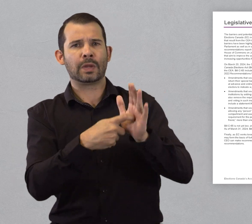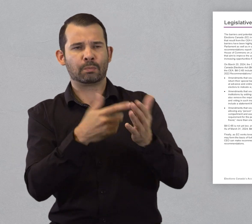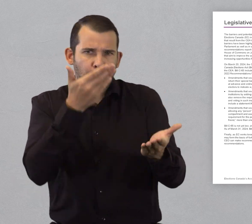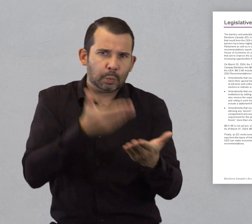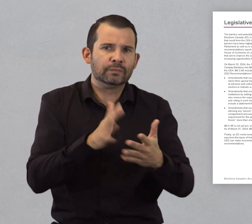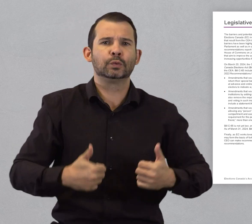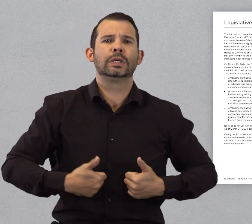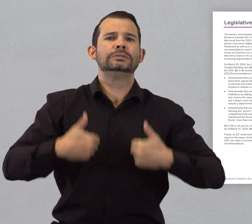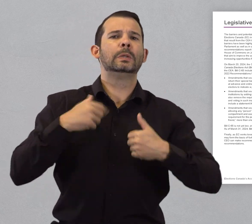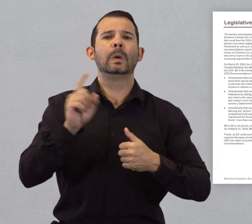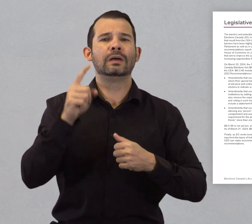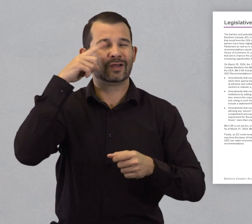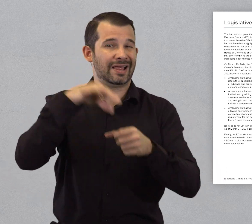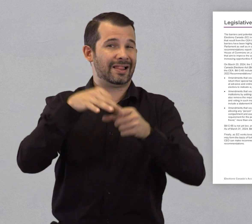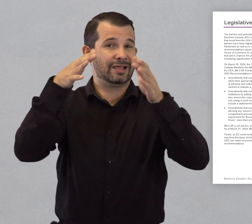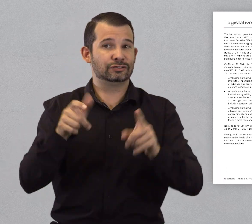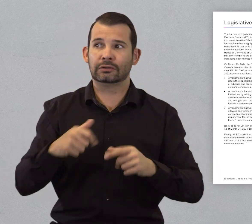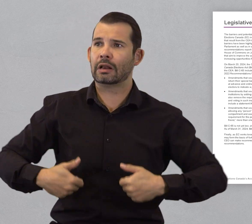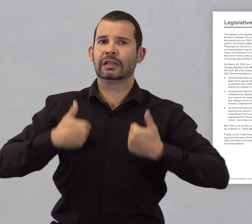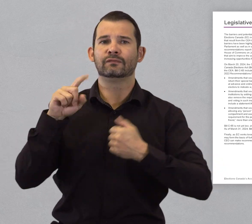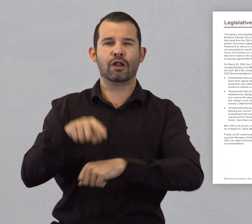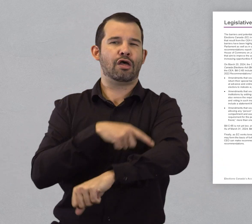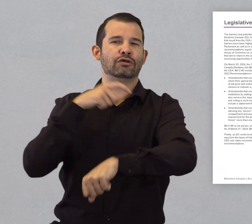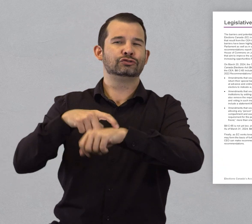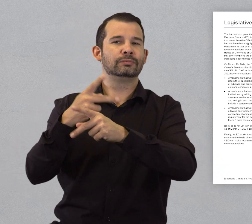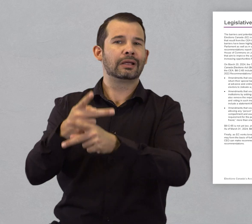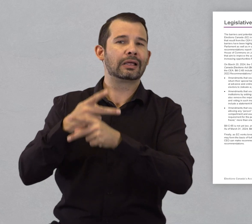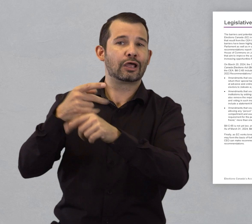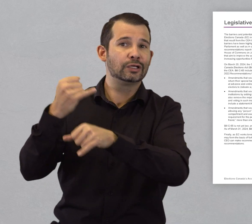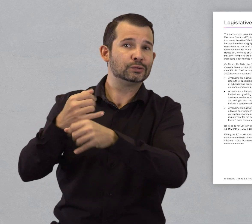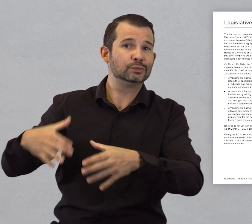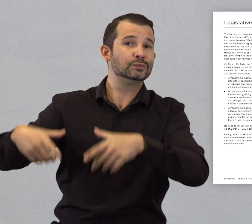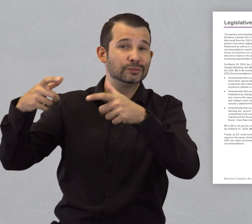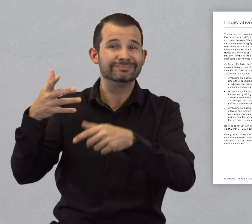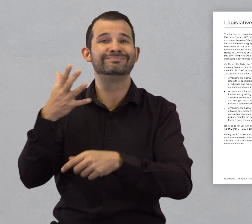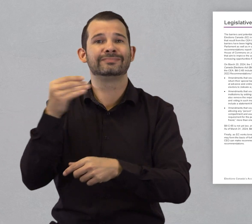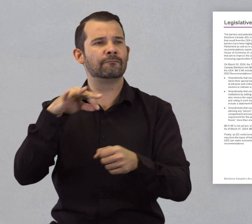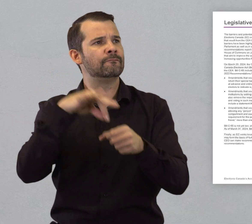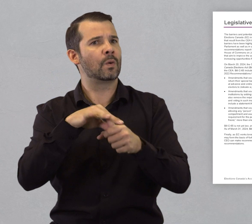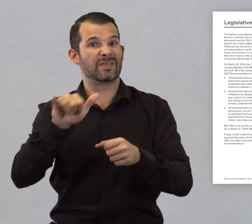to prove residence for electors residing in long-term care institutions and voting